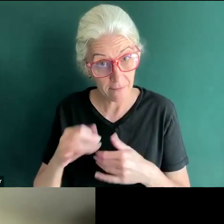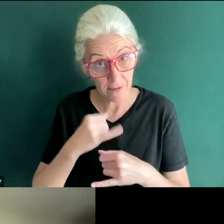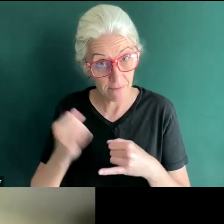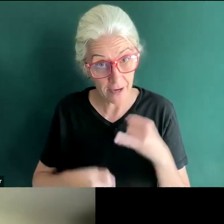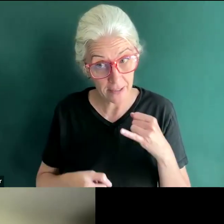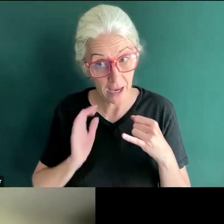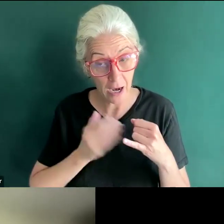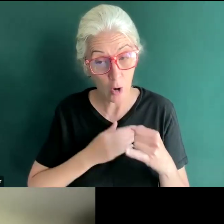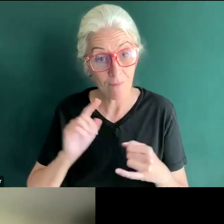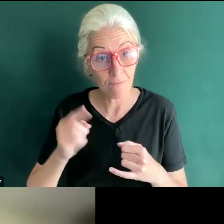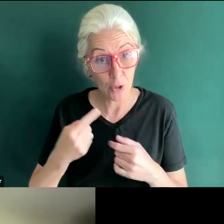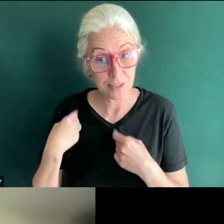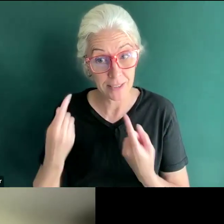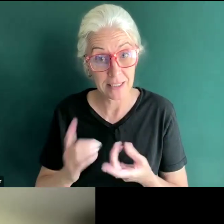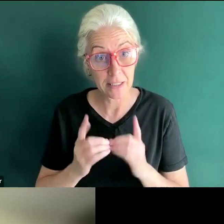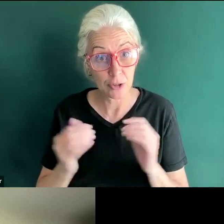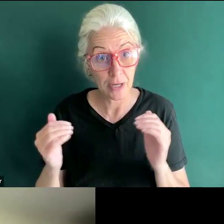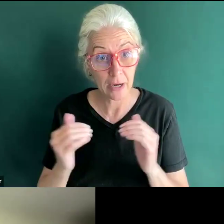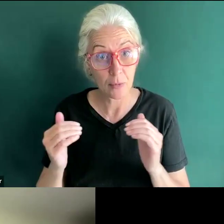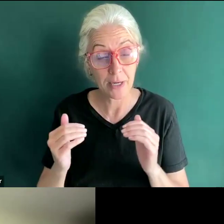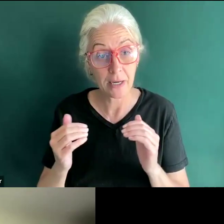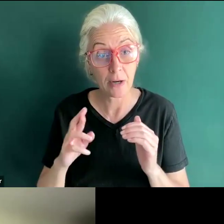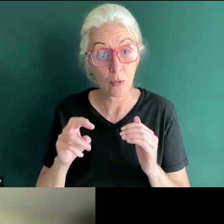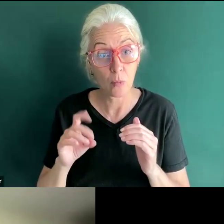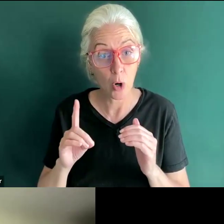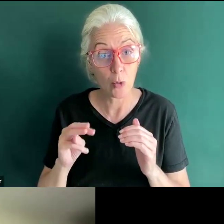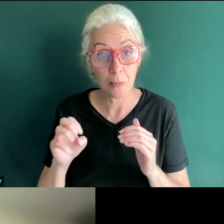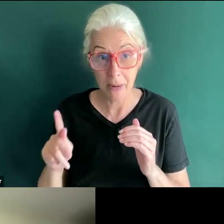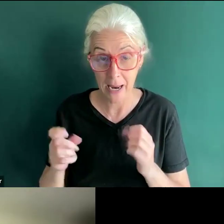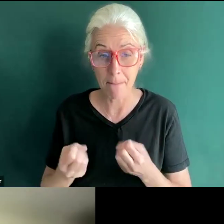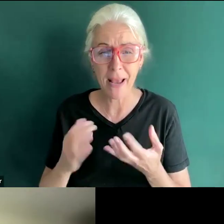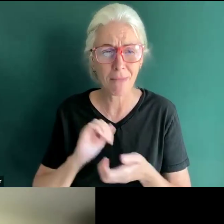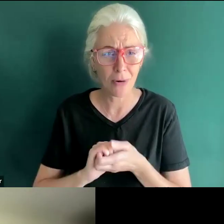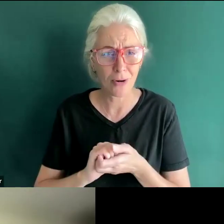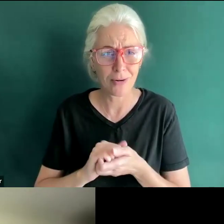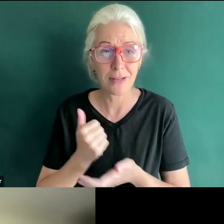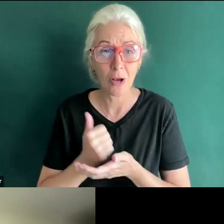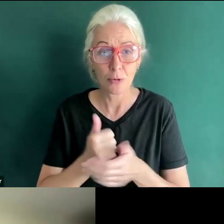our first-ever digital equity roadmap. And many of our partners helped to shape that, but as part